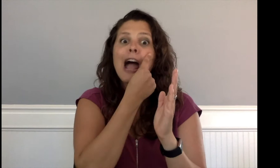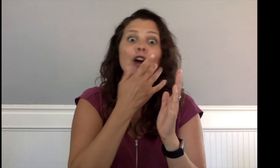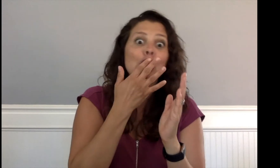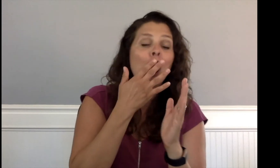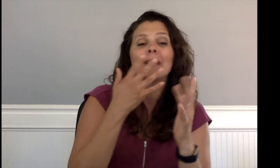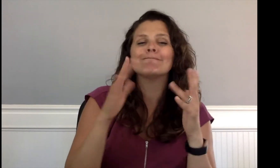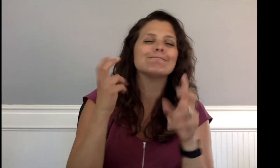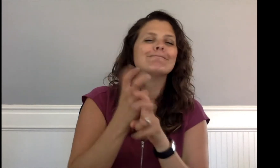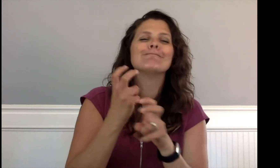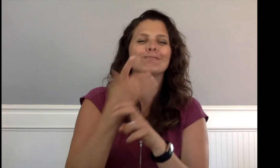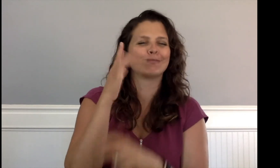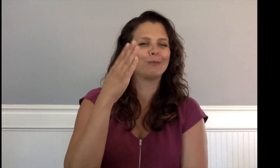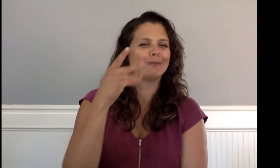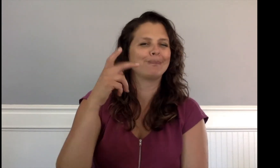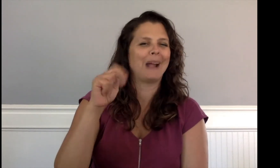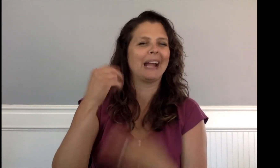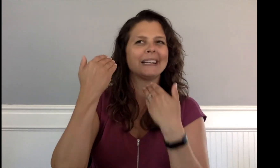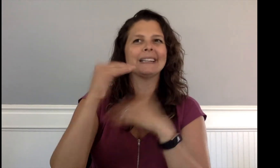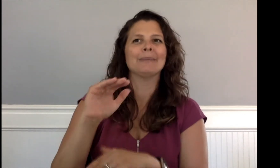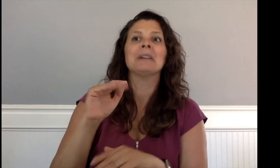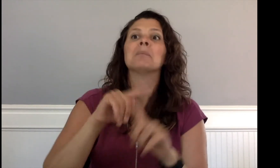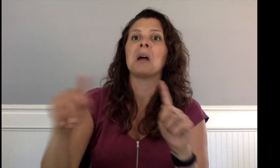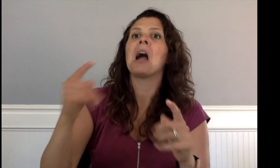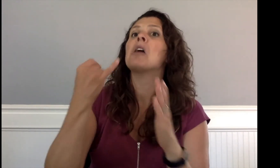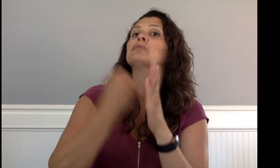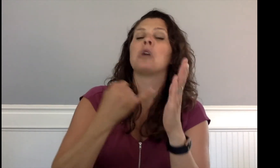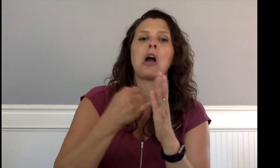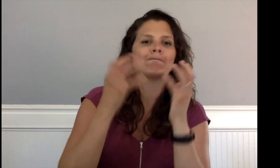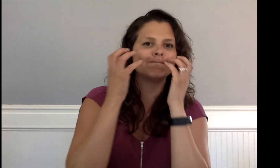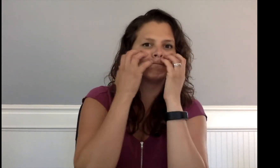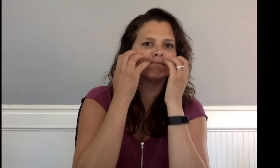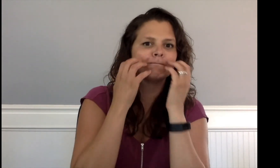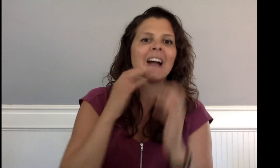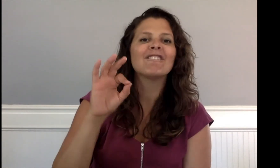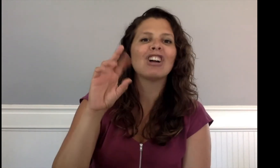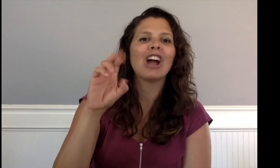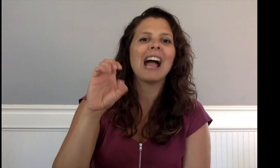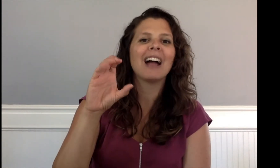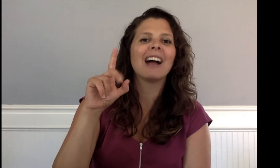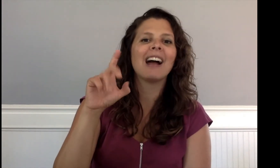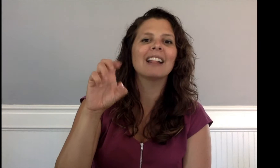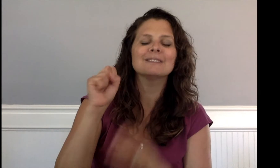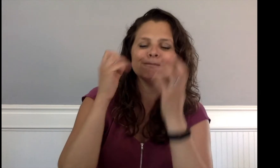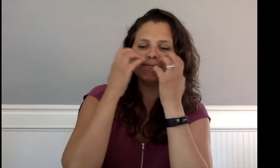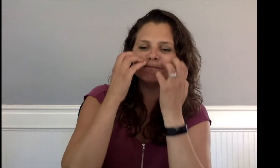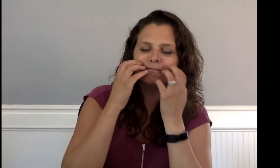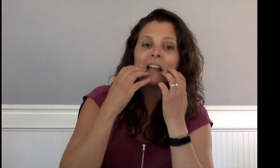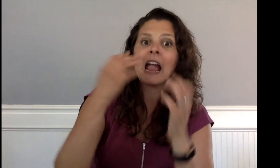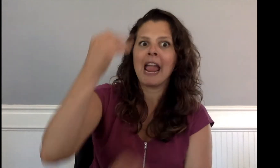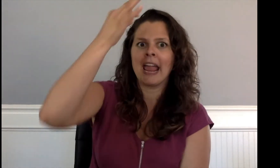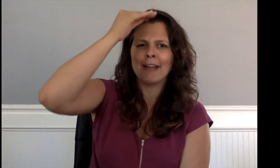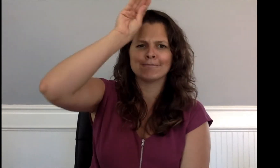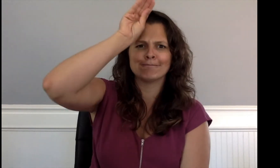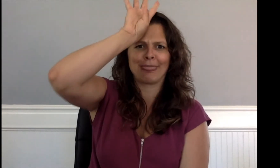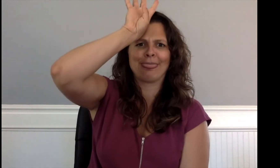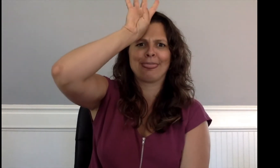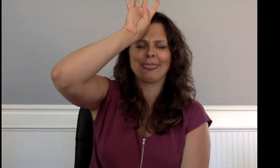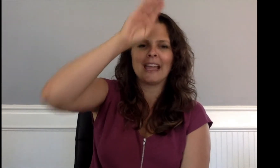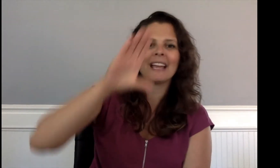couldn't show the color of his hair or eyes. But he could draw his freckles and his cowlick standing straight up